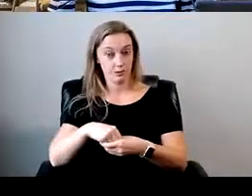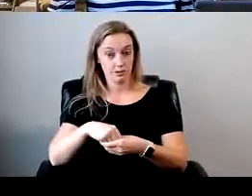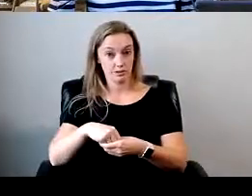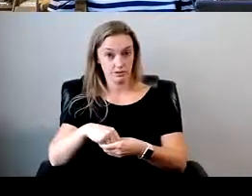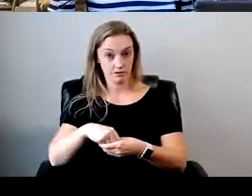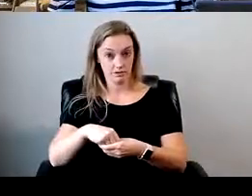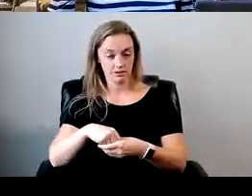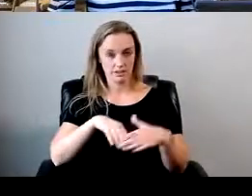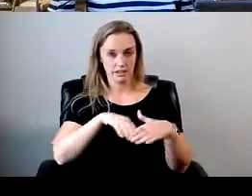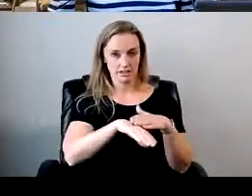people with disabilities.